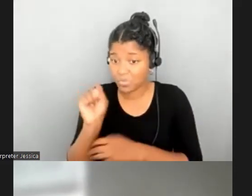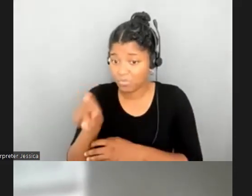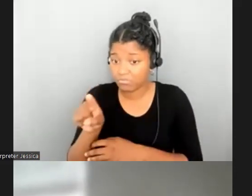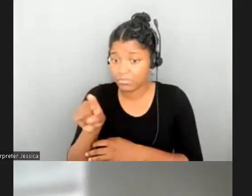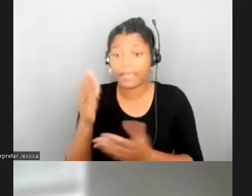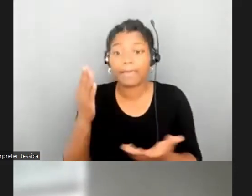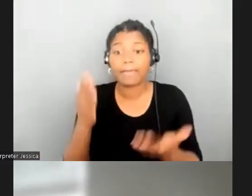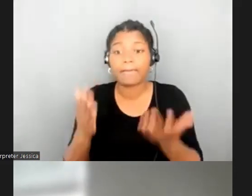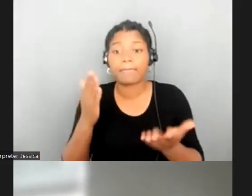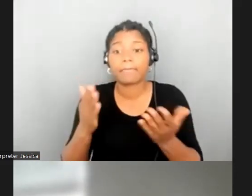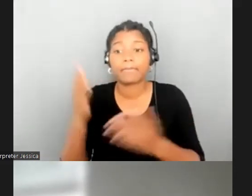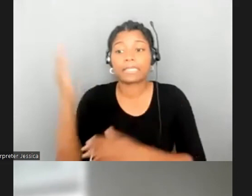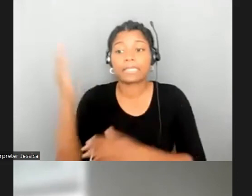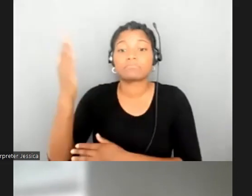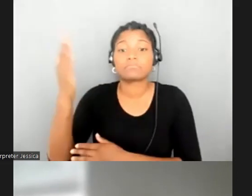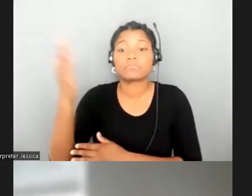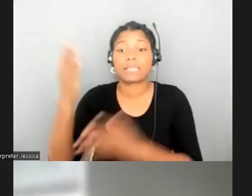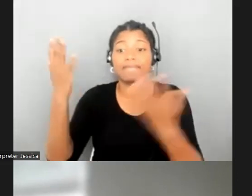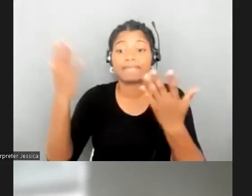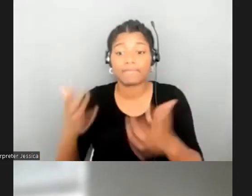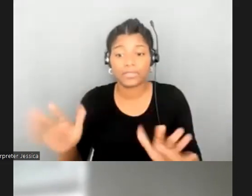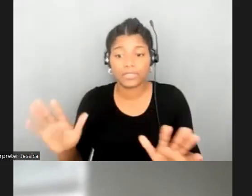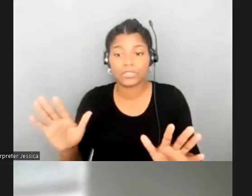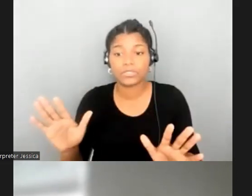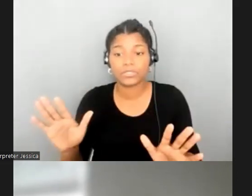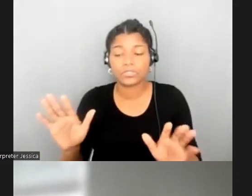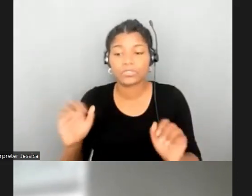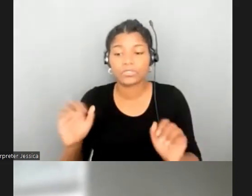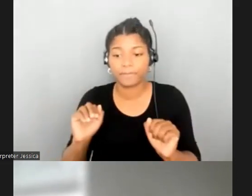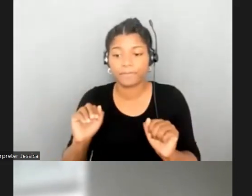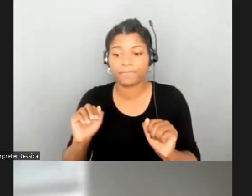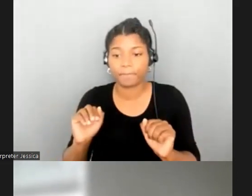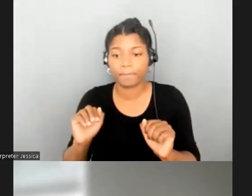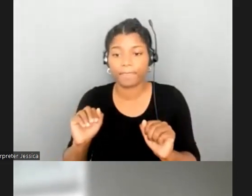the webinar today share the questions and see if there are some answers we can may be